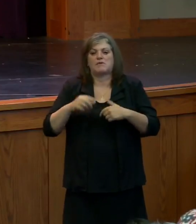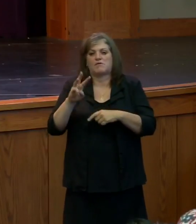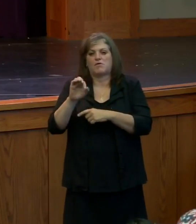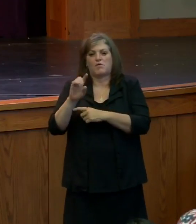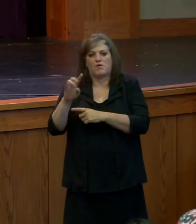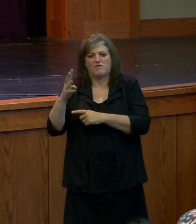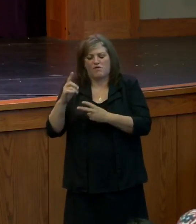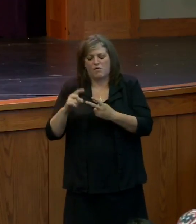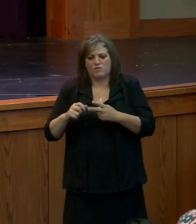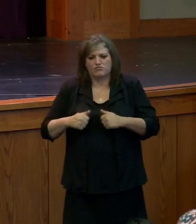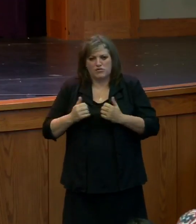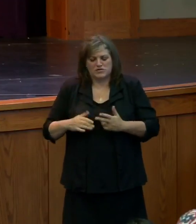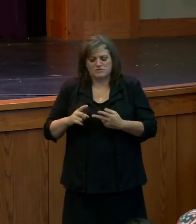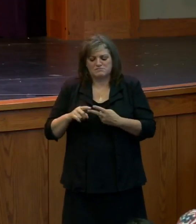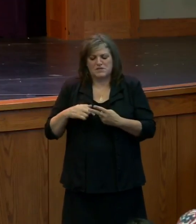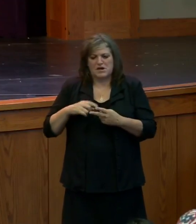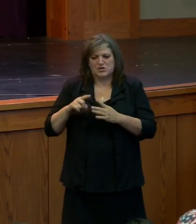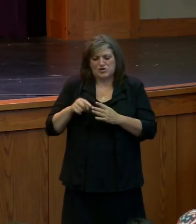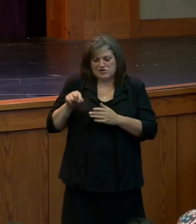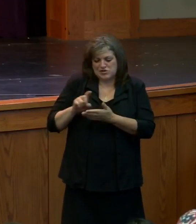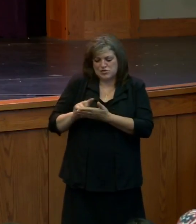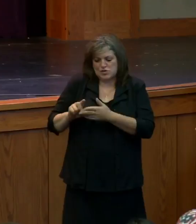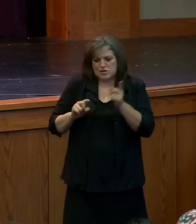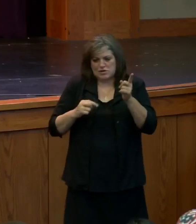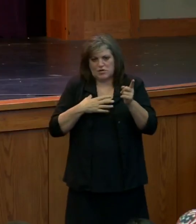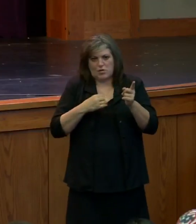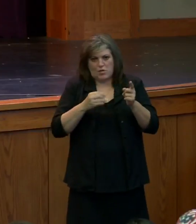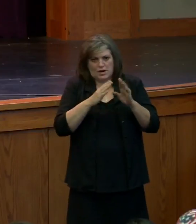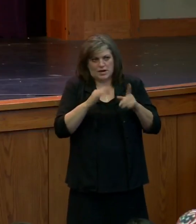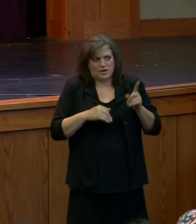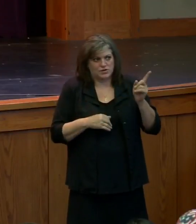I STARTED OUT THIS PAST WEEK AT THE WHITE HOUSE WITH PRESIDENT